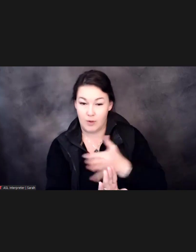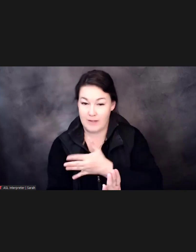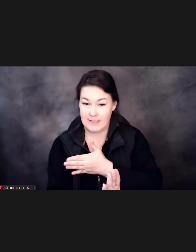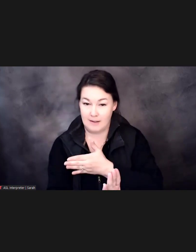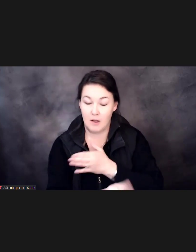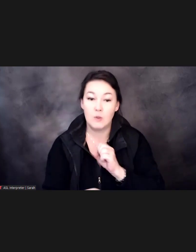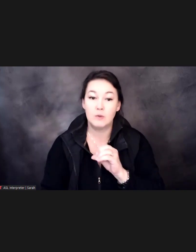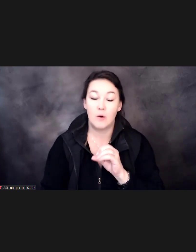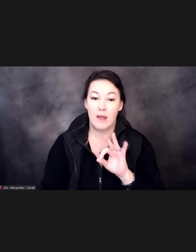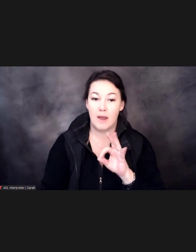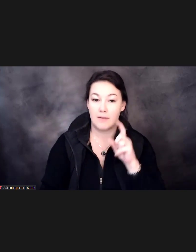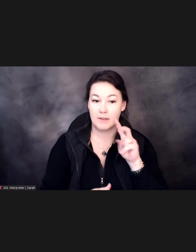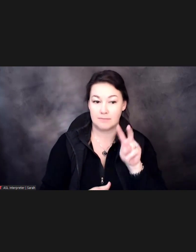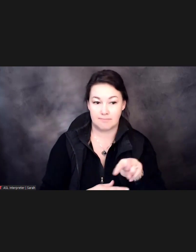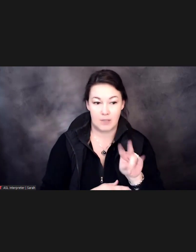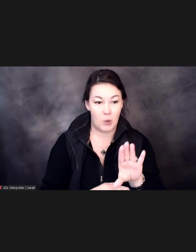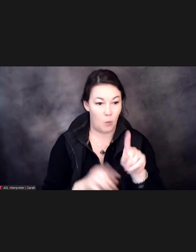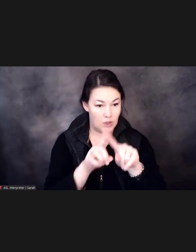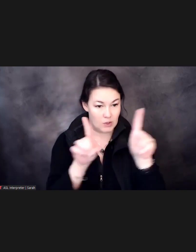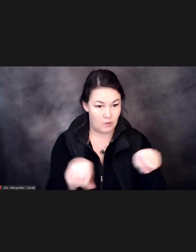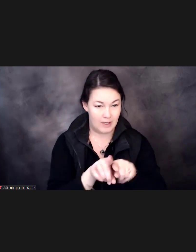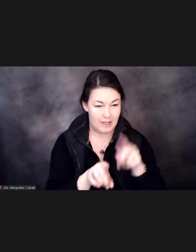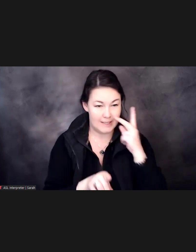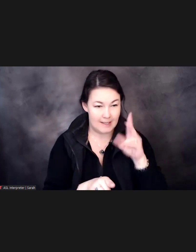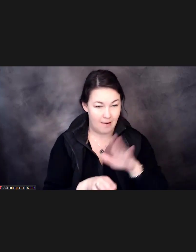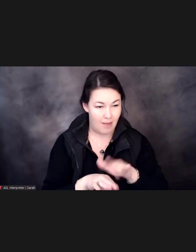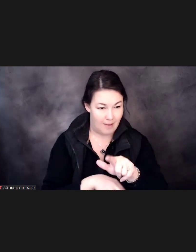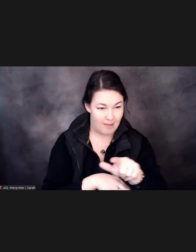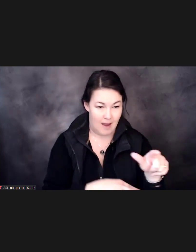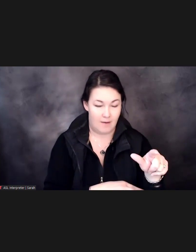So, if you look at your screen, the procedure on the left is called